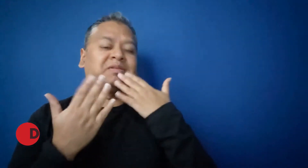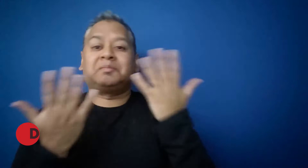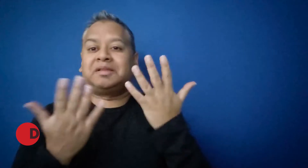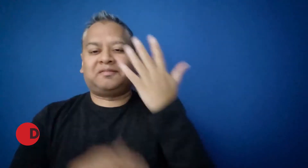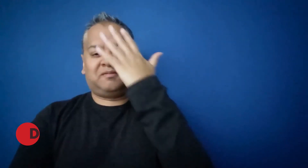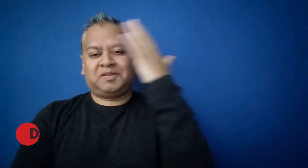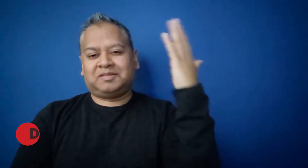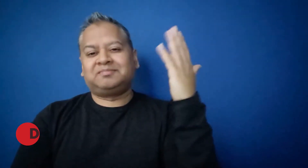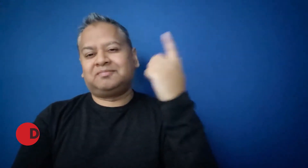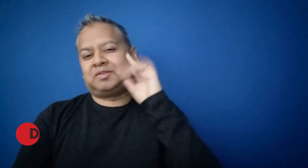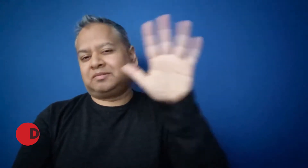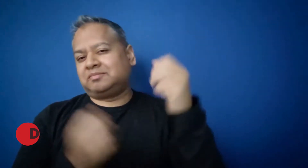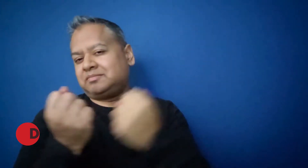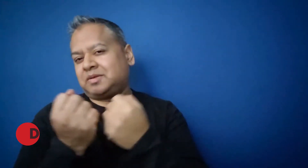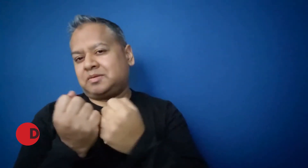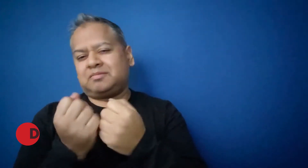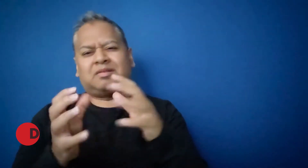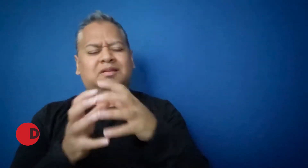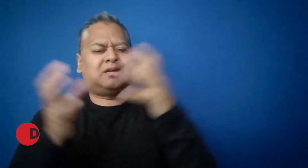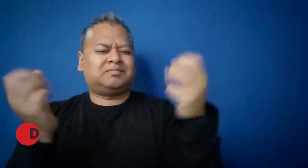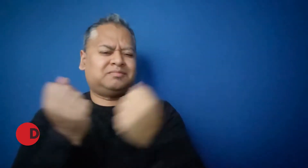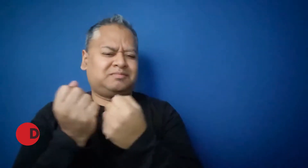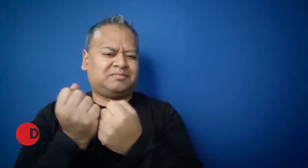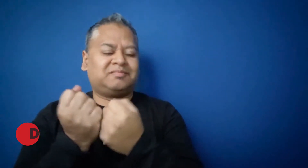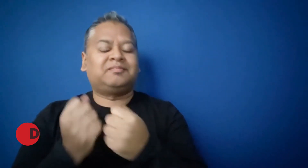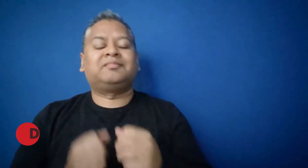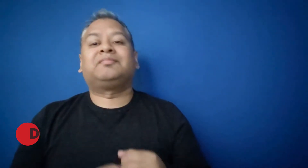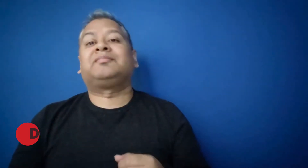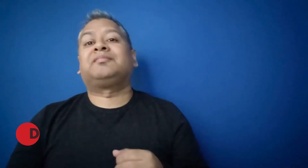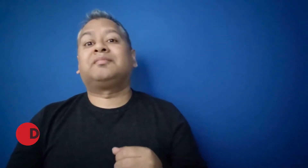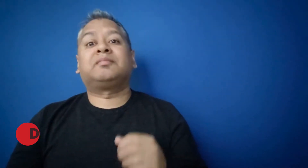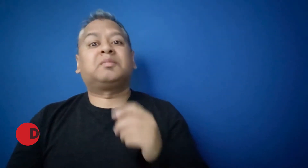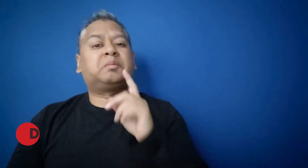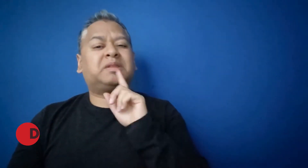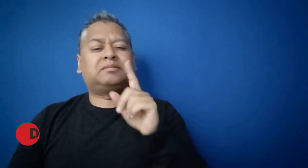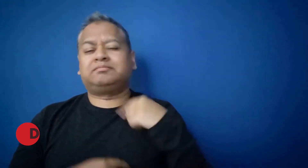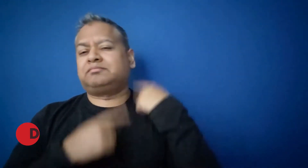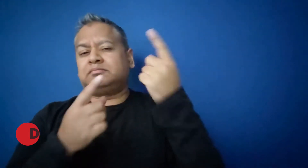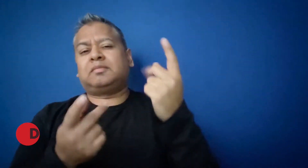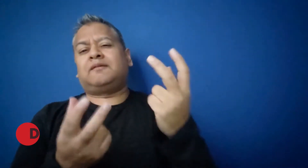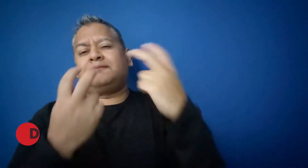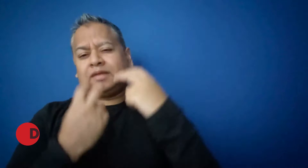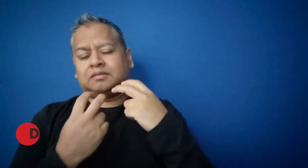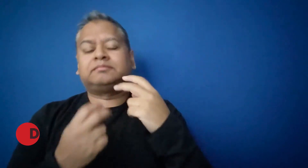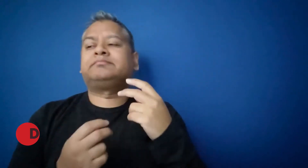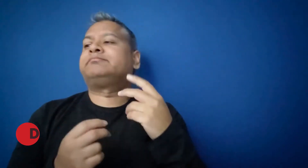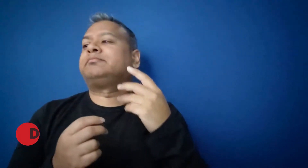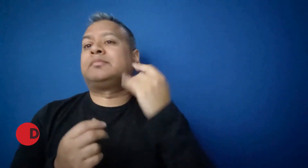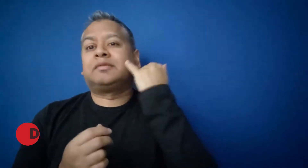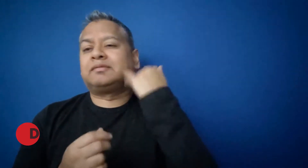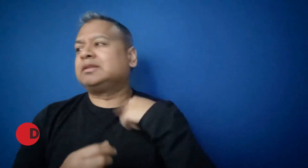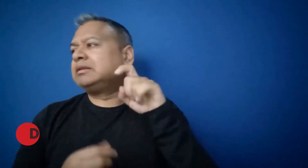But I must thank Forrest for lots of support he gives and invests in us,